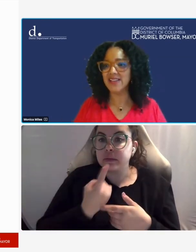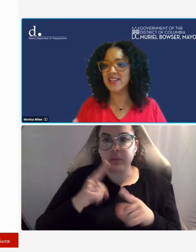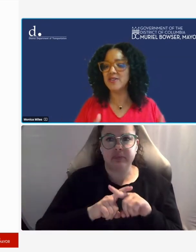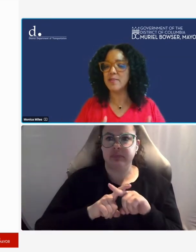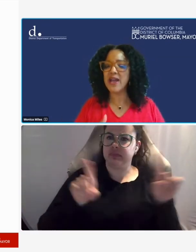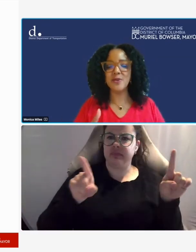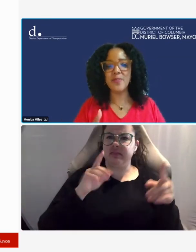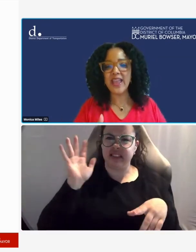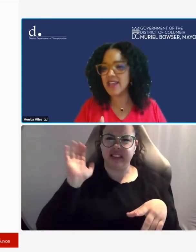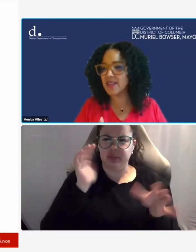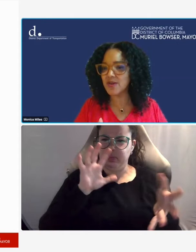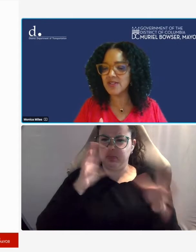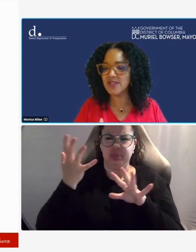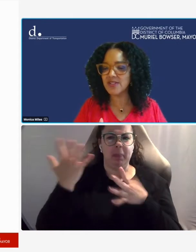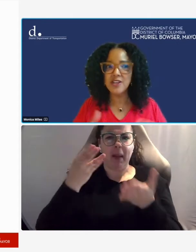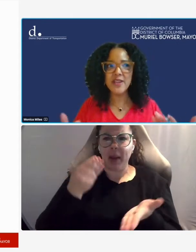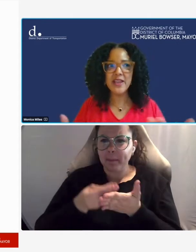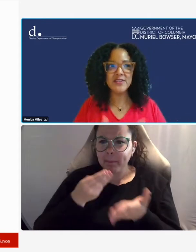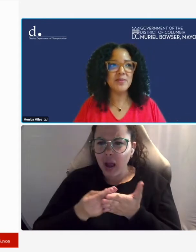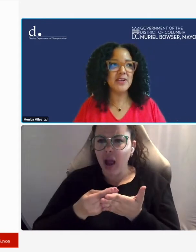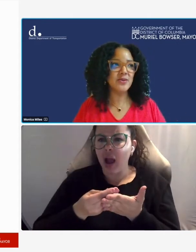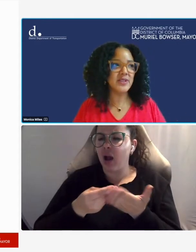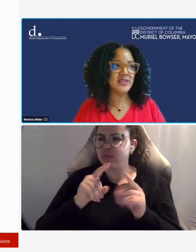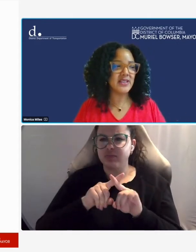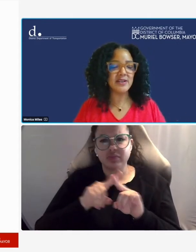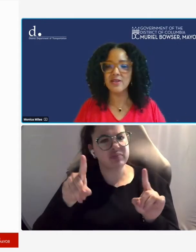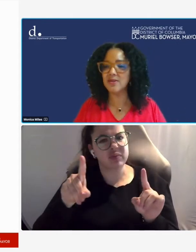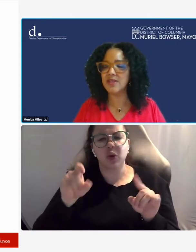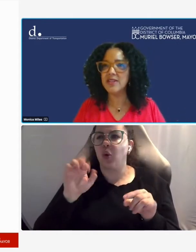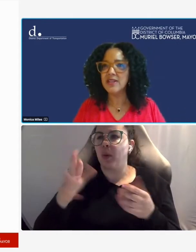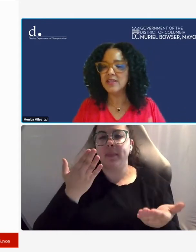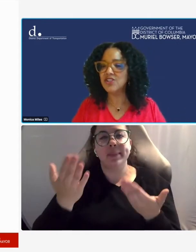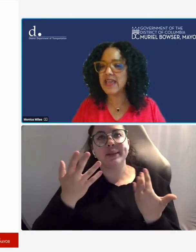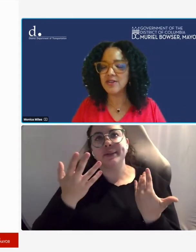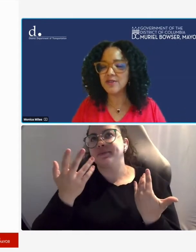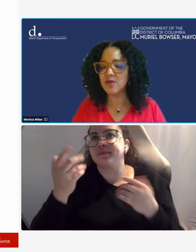the amount you're paying the person you may have somebody who is i don't know the the janitor for